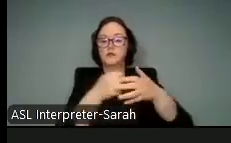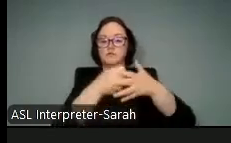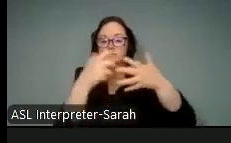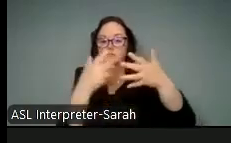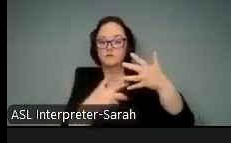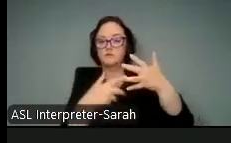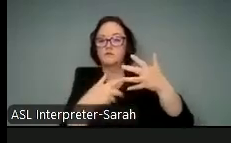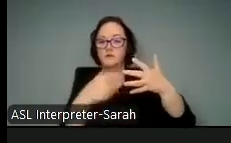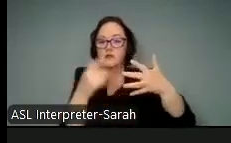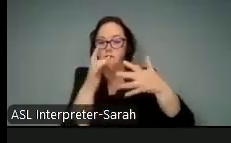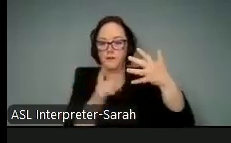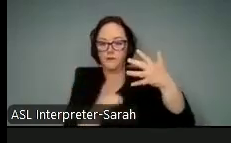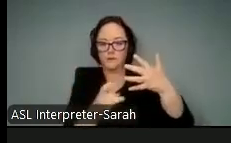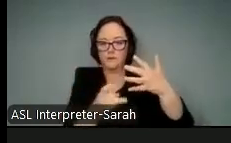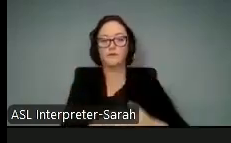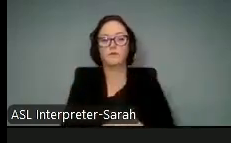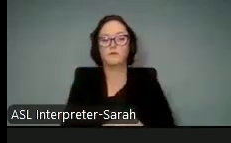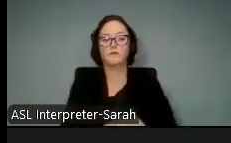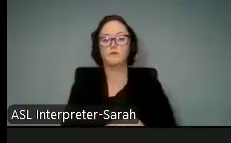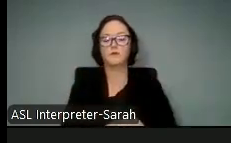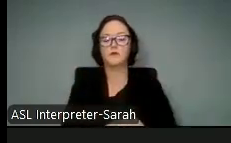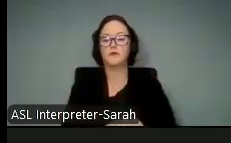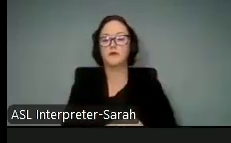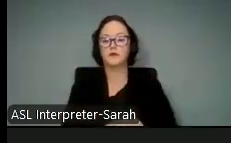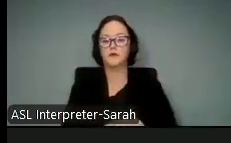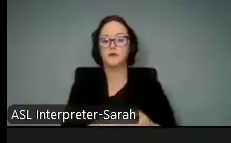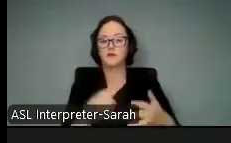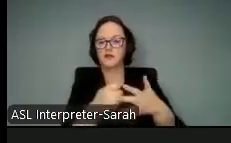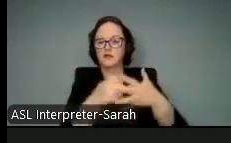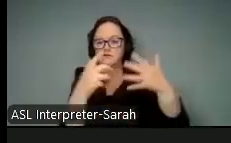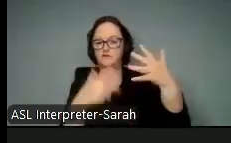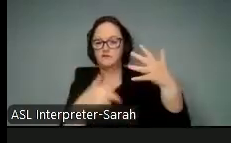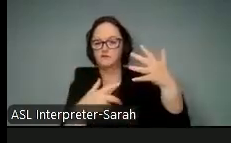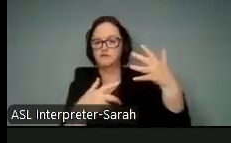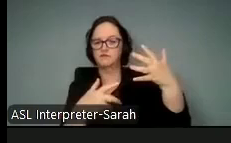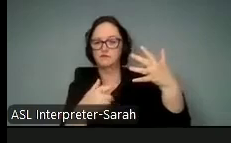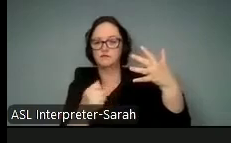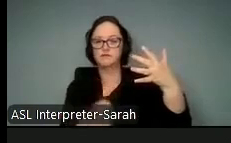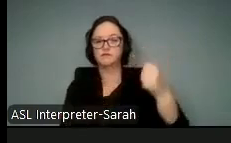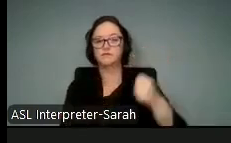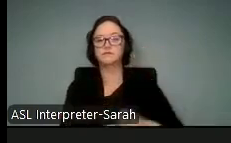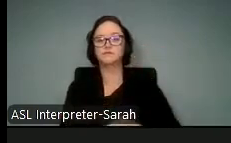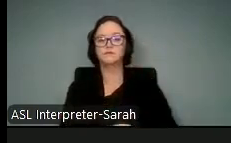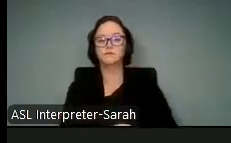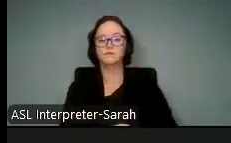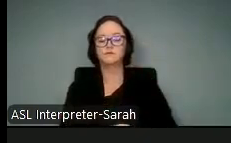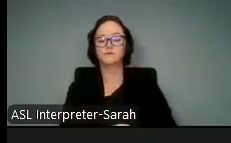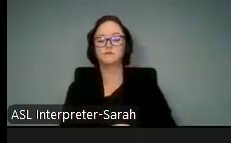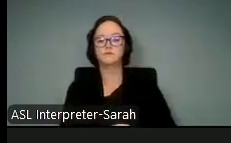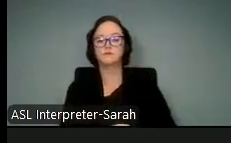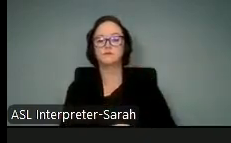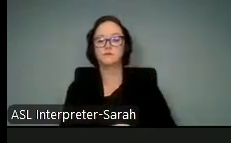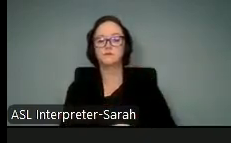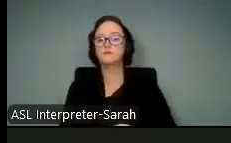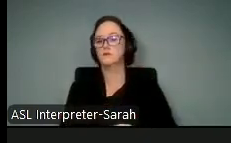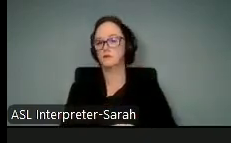and we have a menu expanded to show the submenu. So we're going to talk about creating navigation points first.